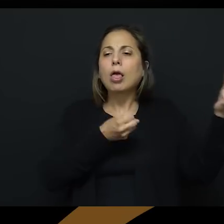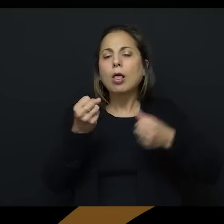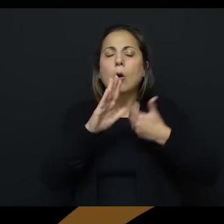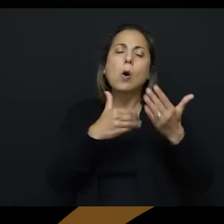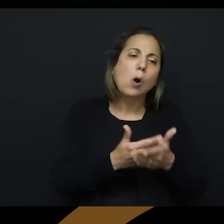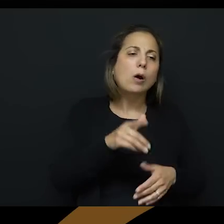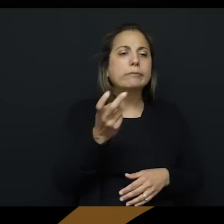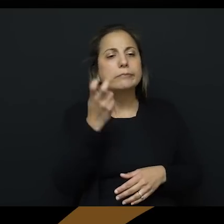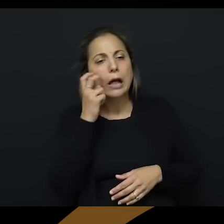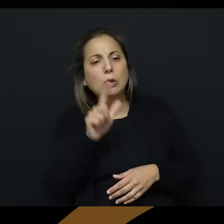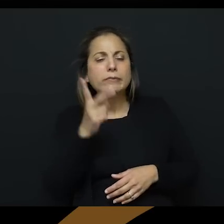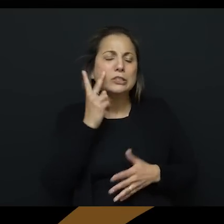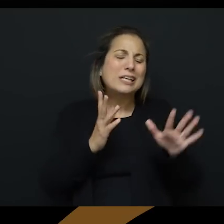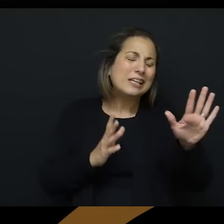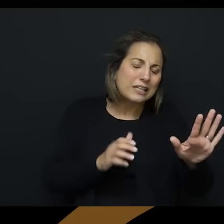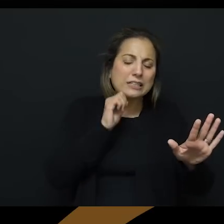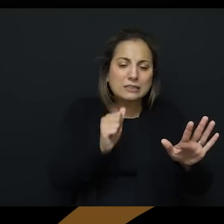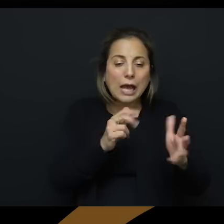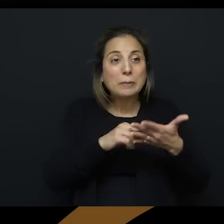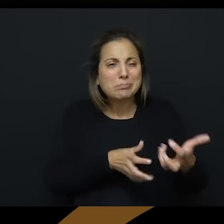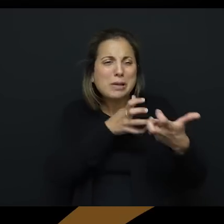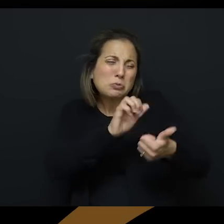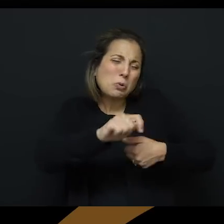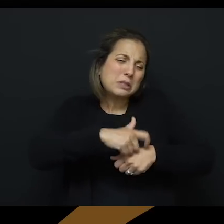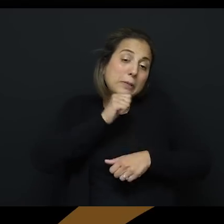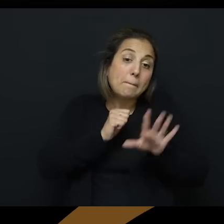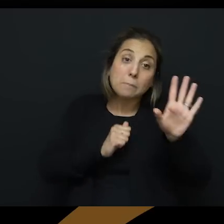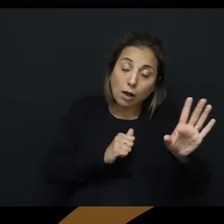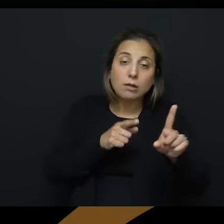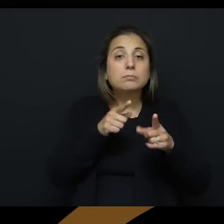But the more we show people successful, the more likely people